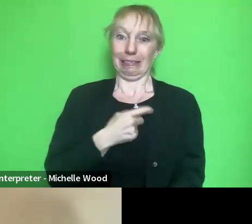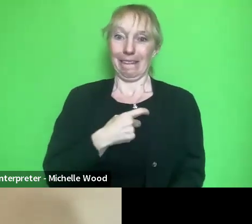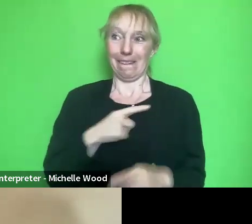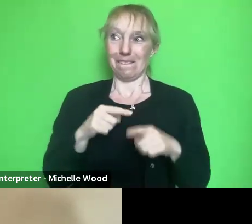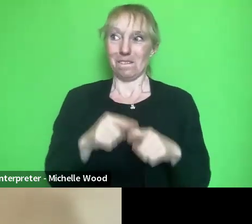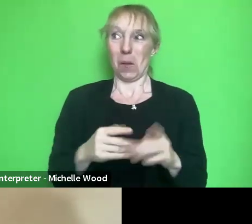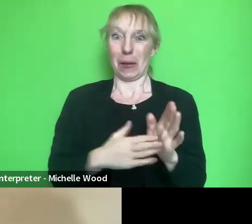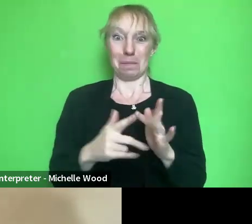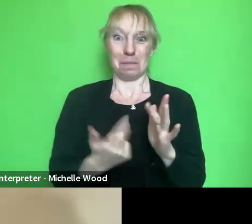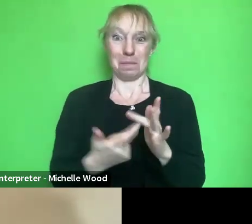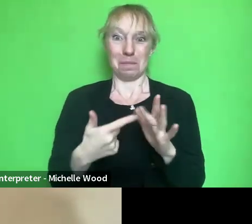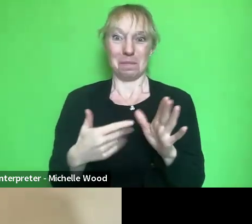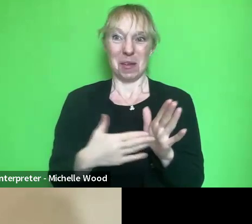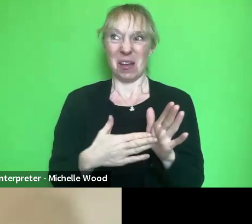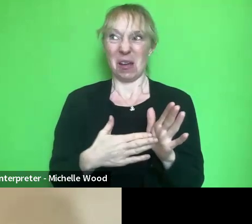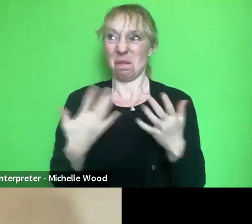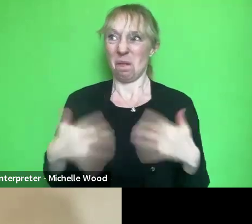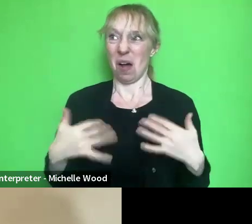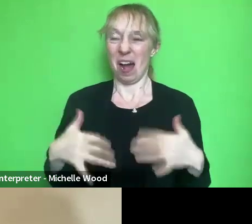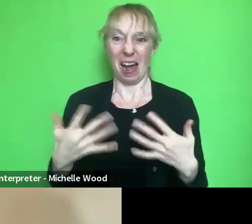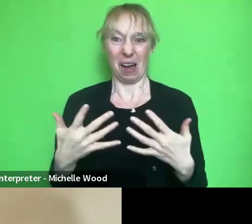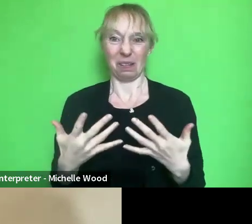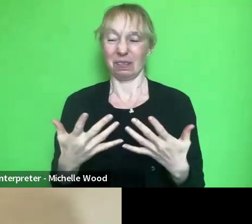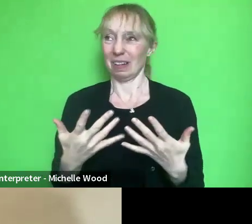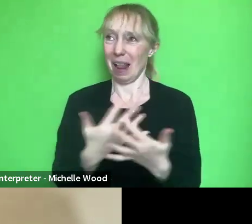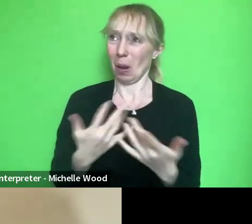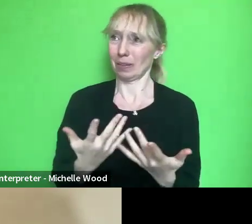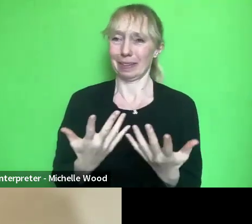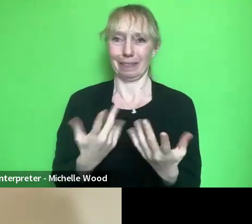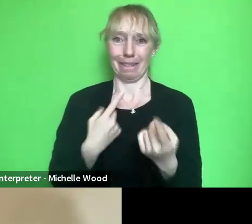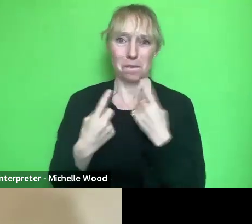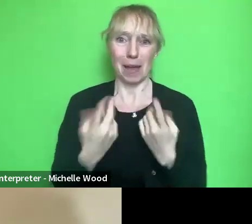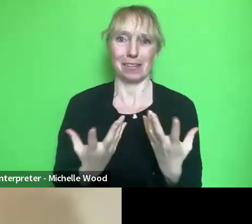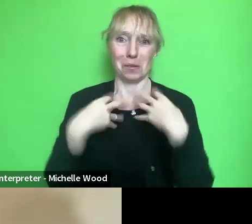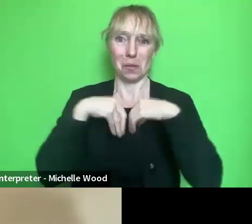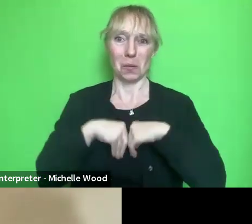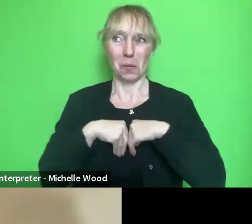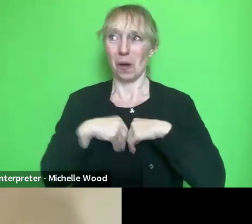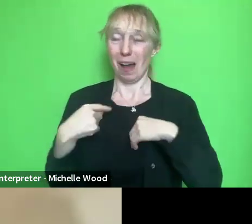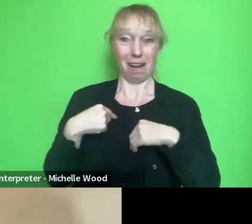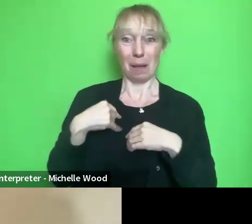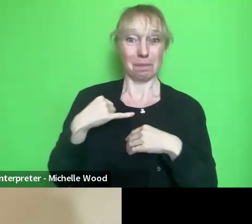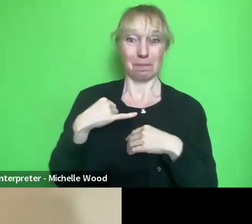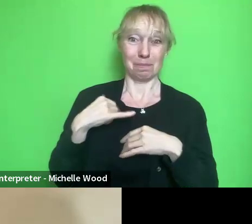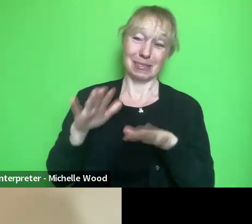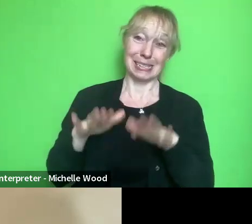experience and so much to take away even for me, who's who's in a similar role. So yeah, thank you for that.